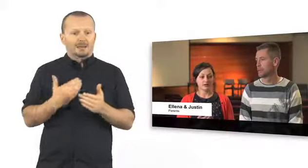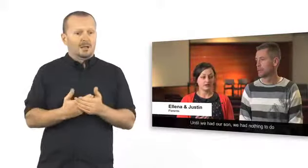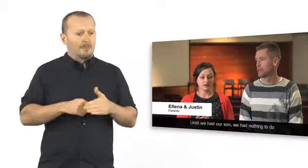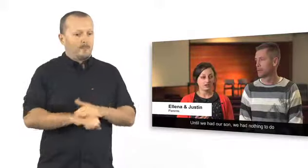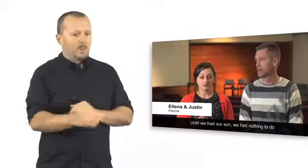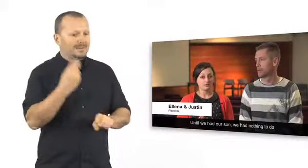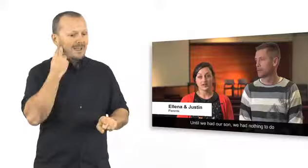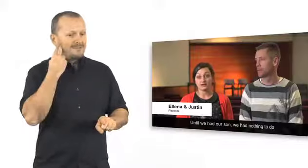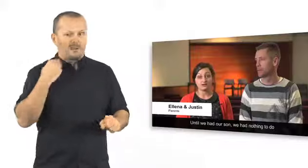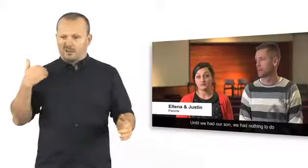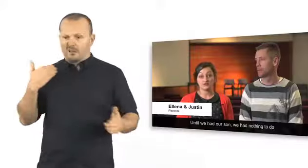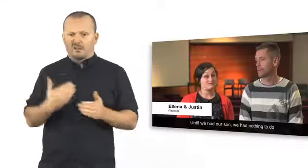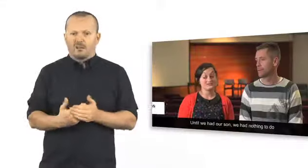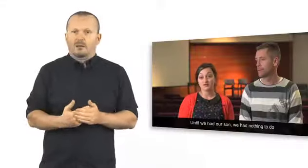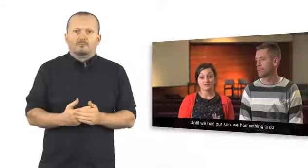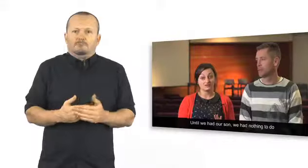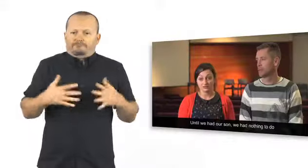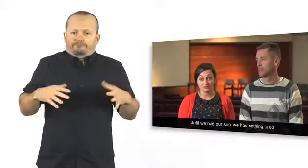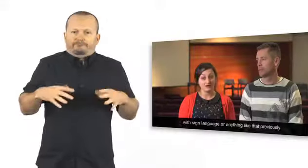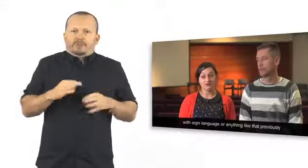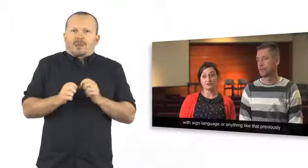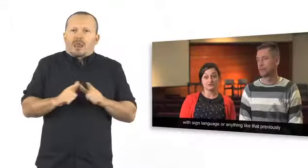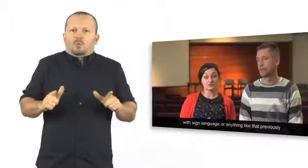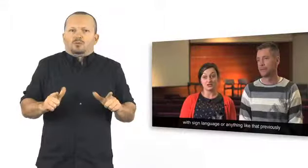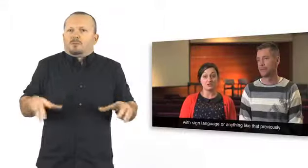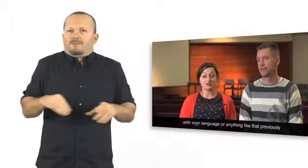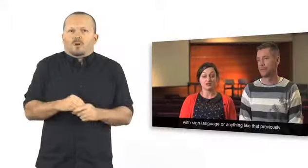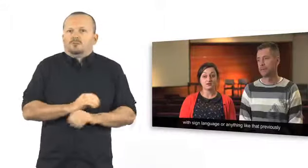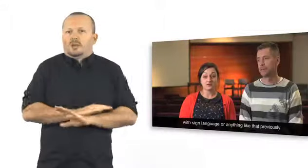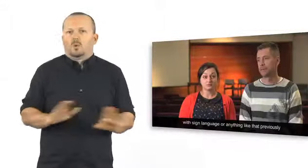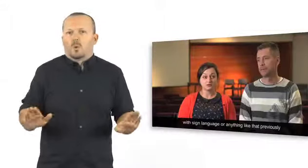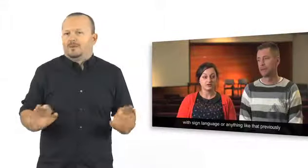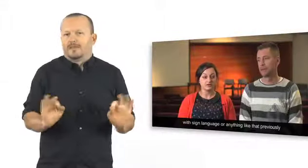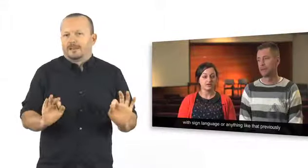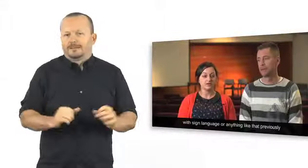Until we had our son, we had nothing to do with sign language or anything like that previously,